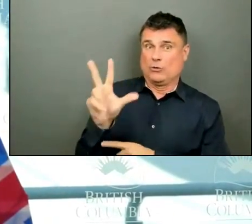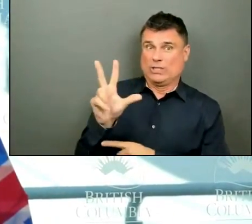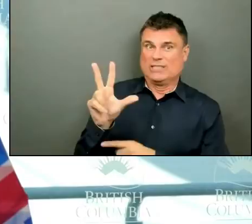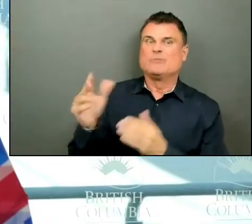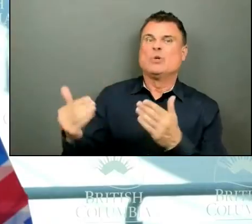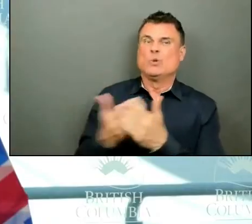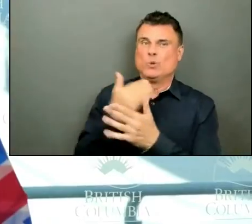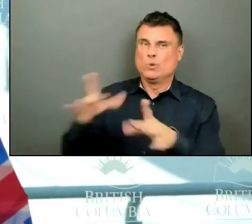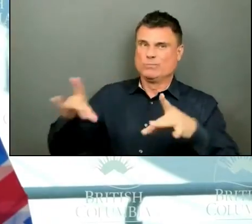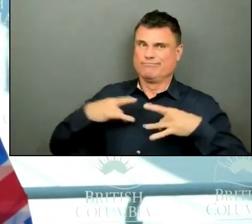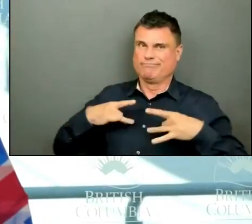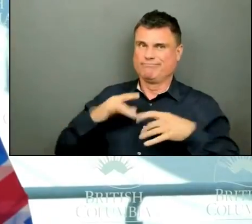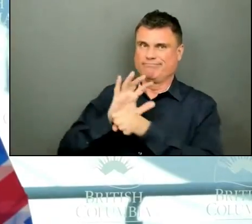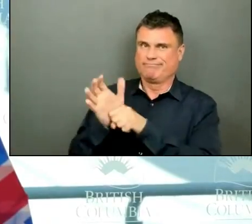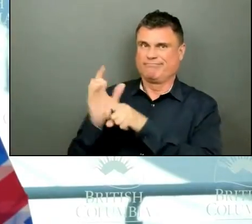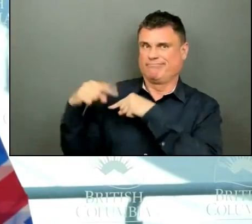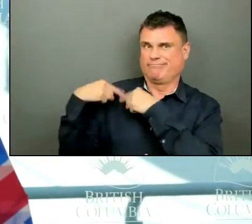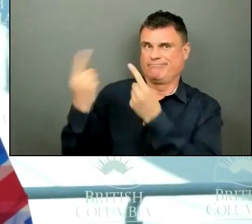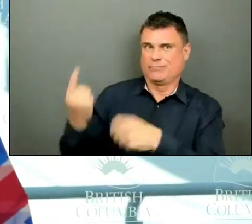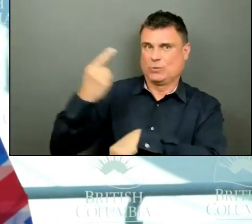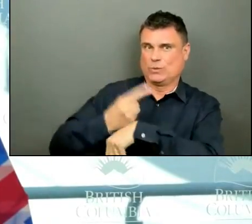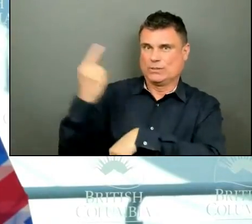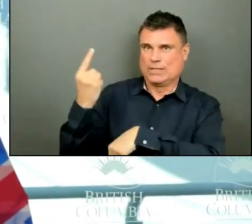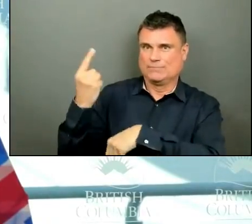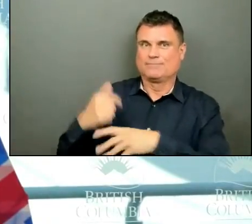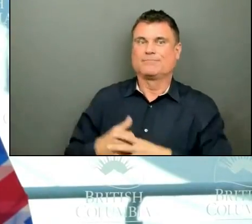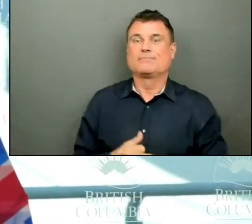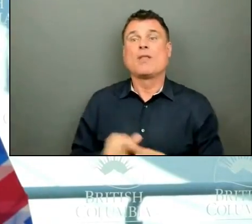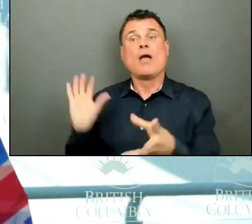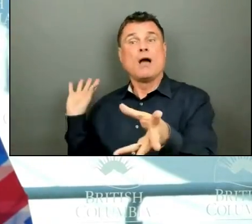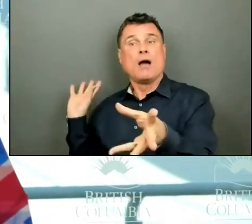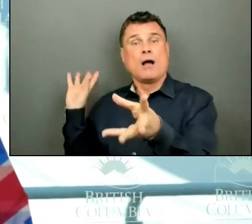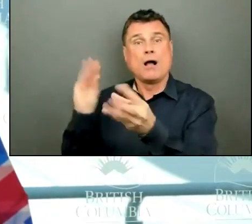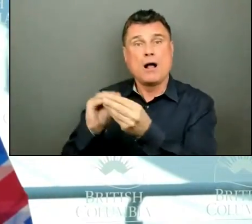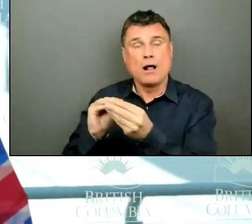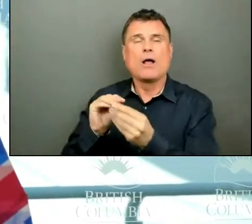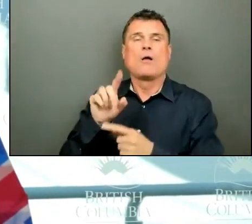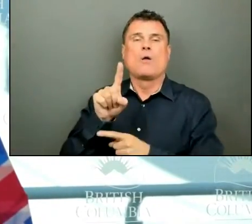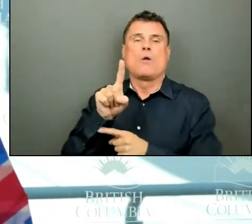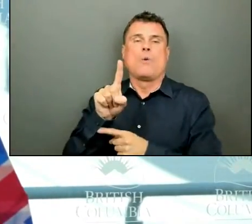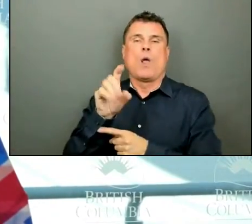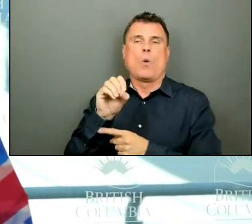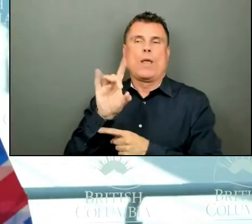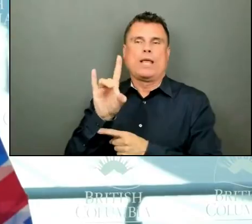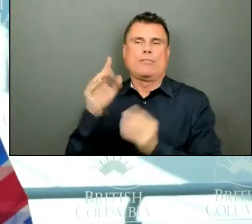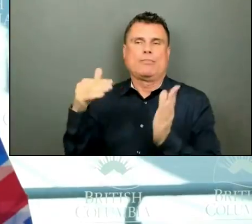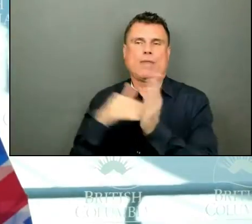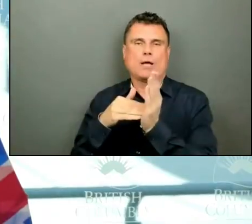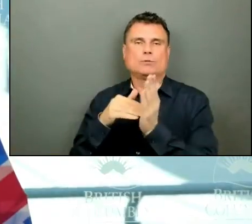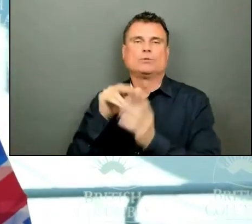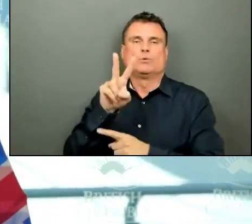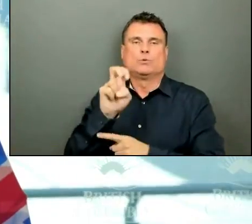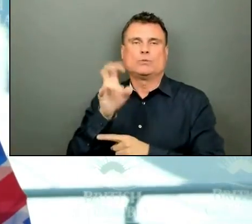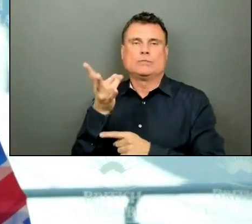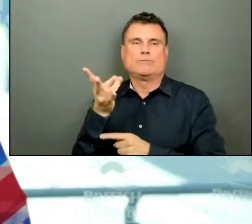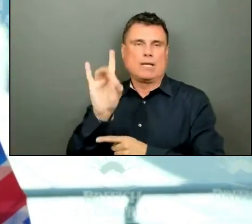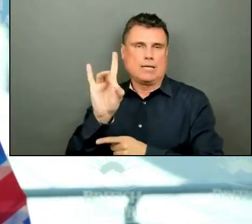bringing the total number of people in British Columbia to 108 thousand